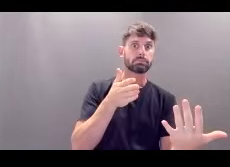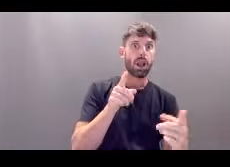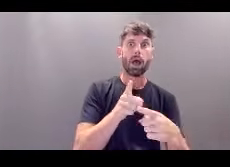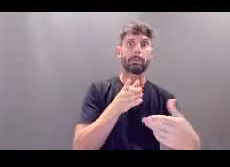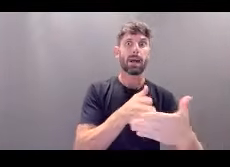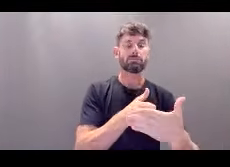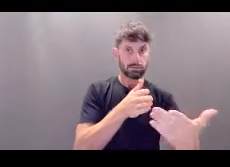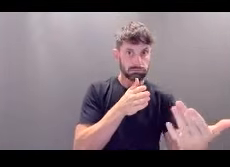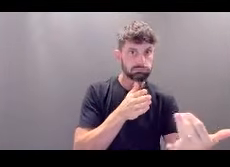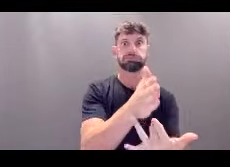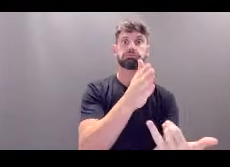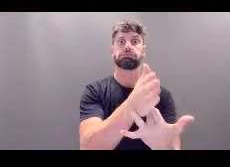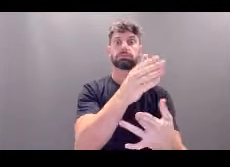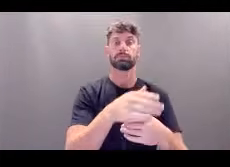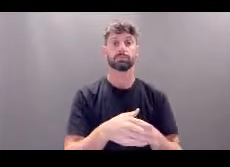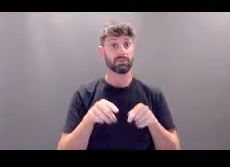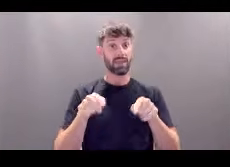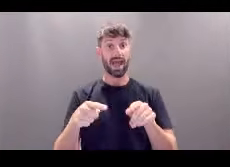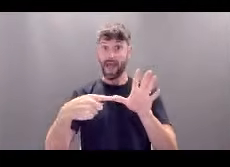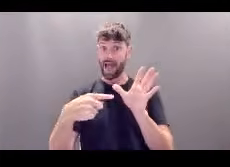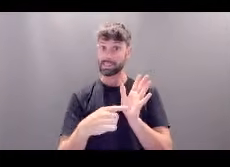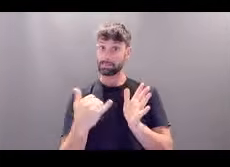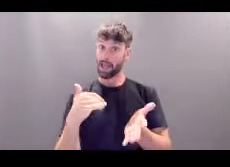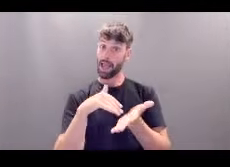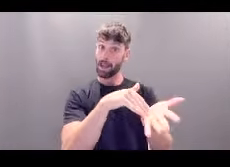something more easily or safely.